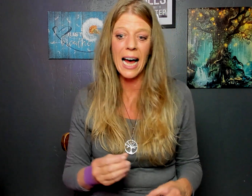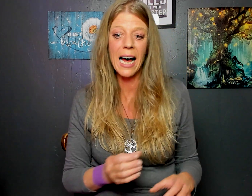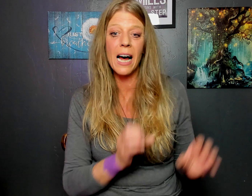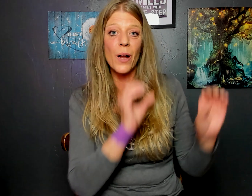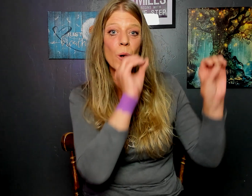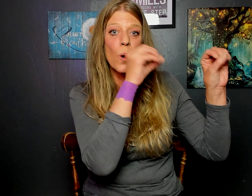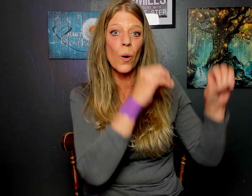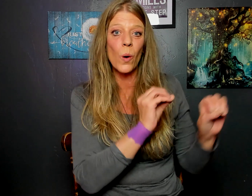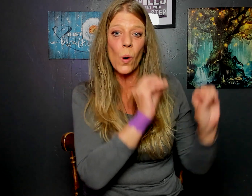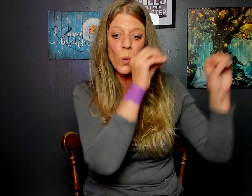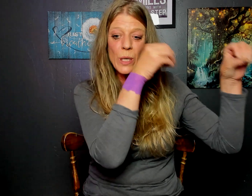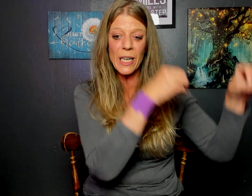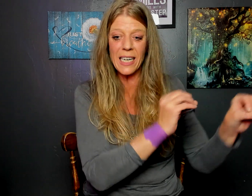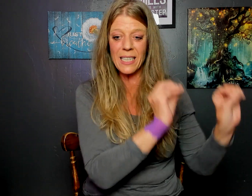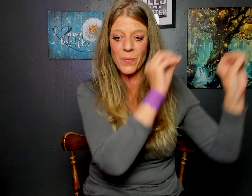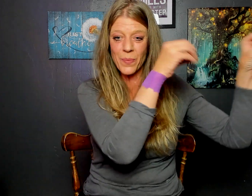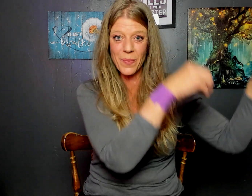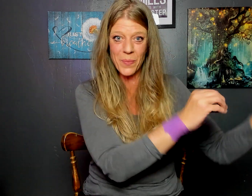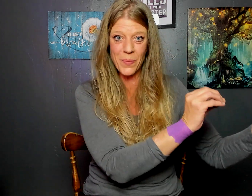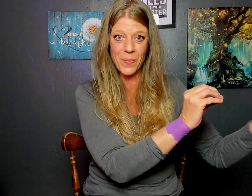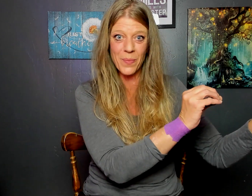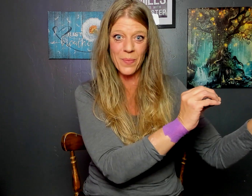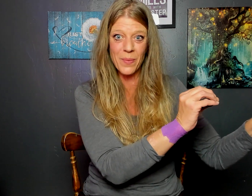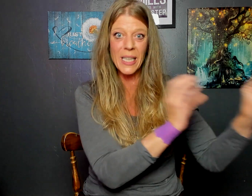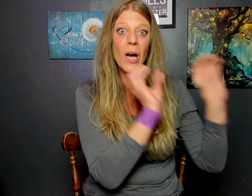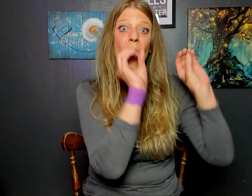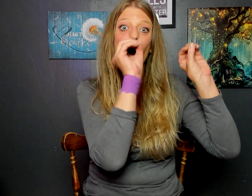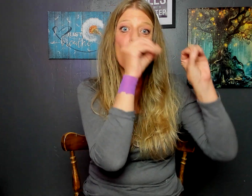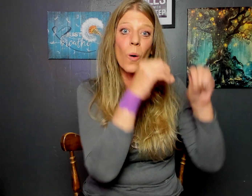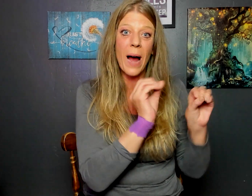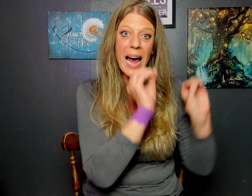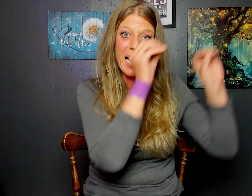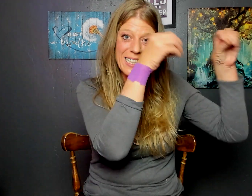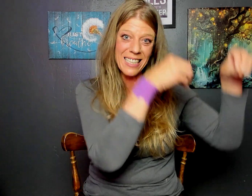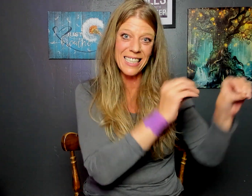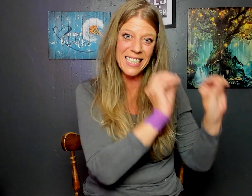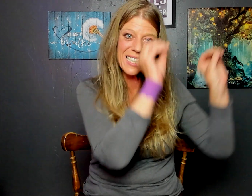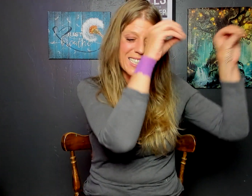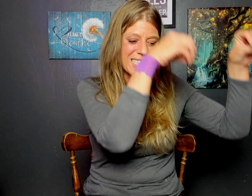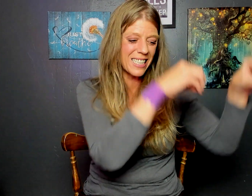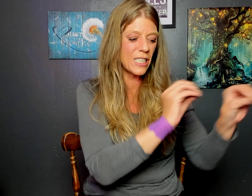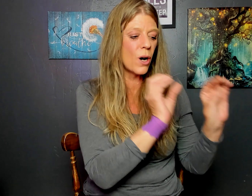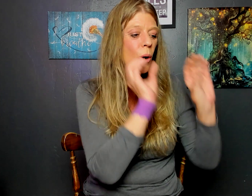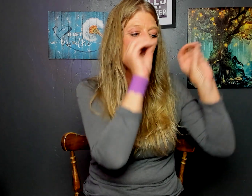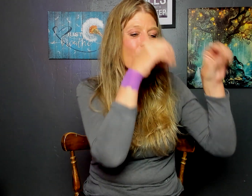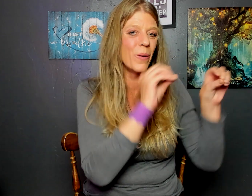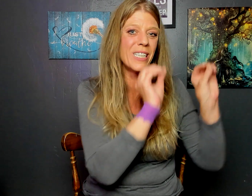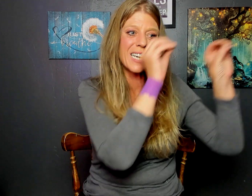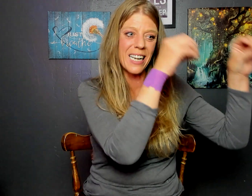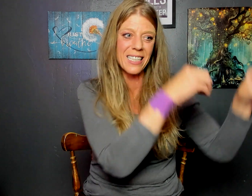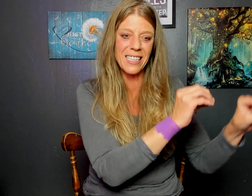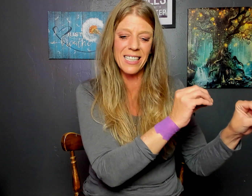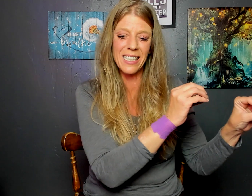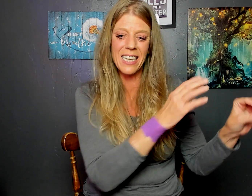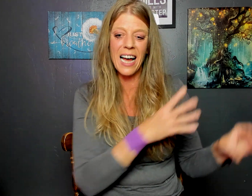And OCEAN. O-Hands. OCEAN.